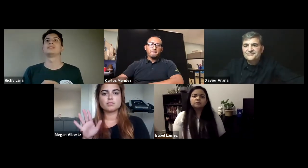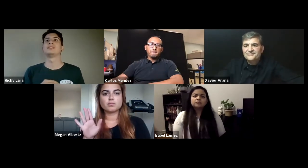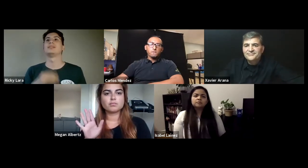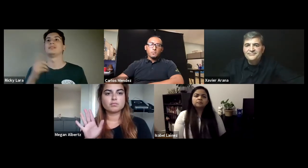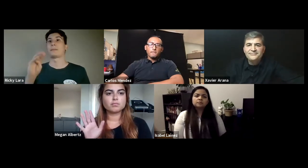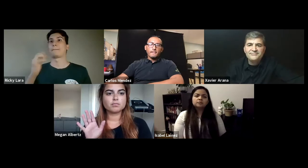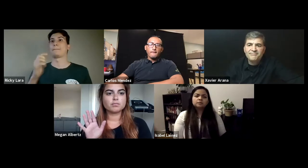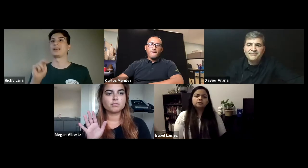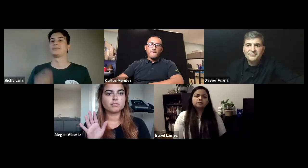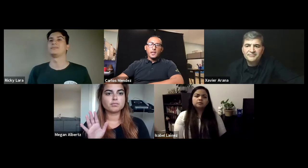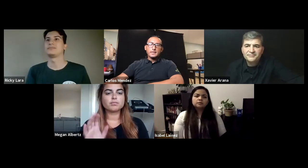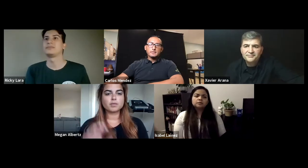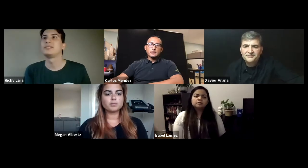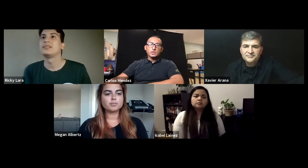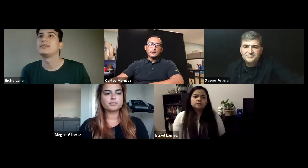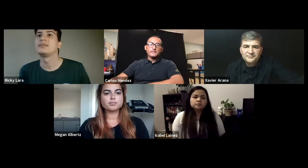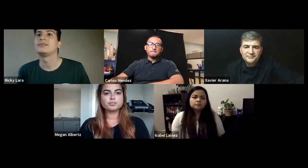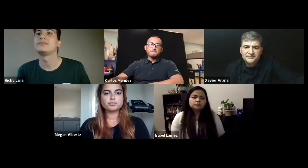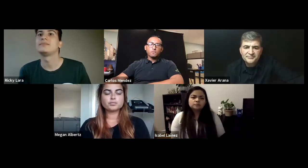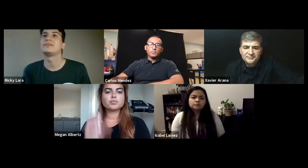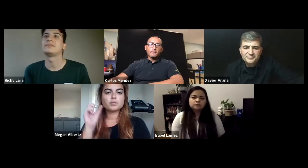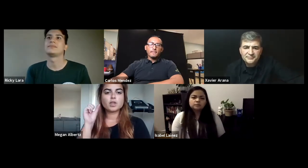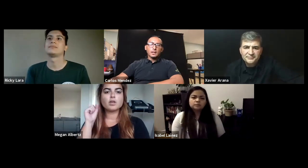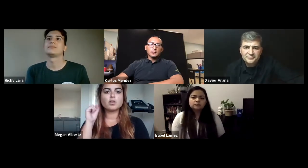if that's something you've considered.